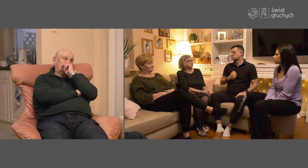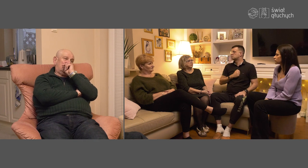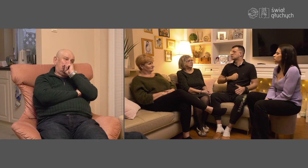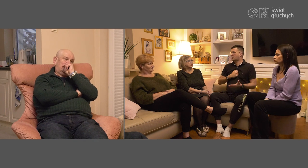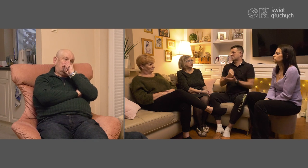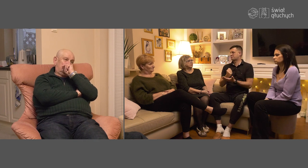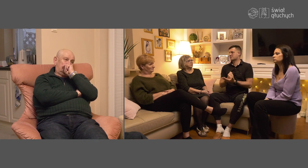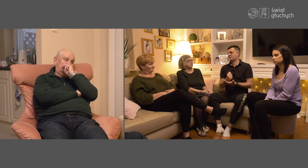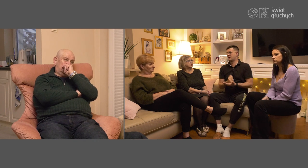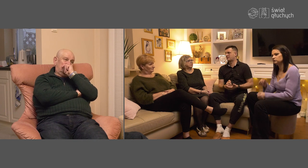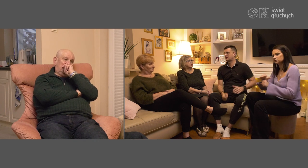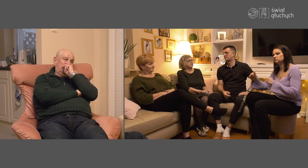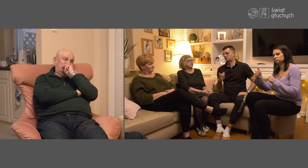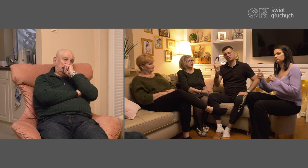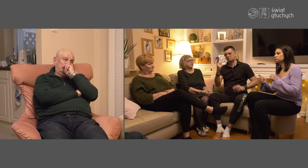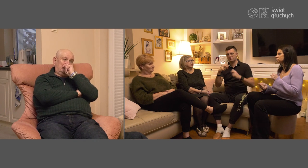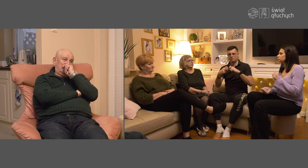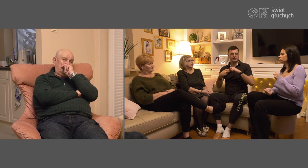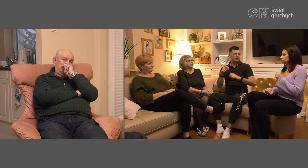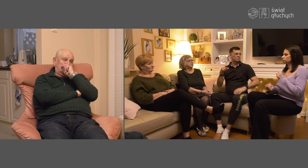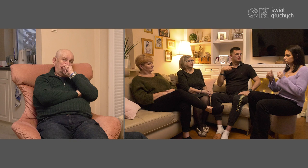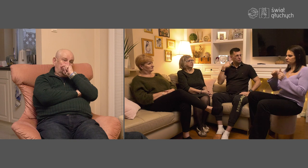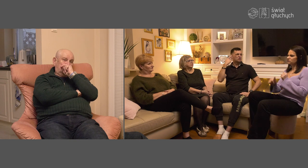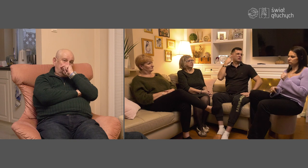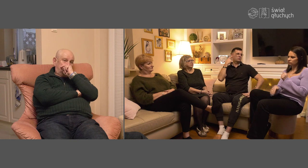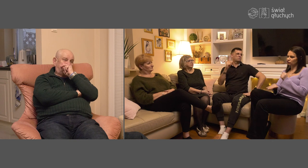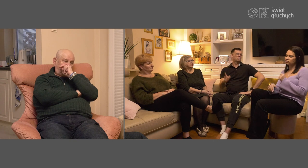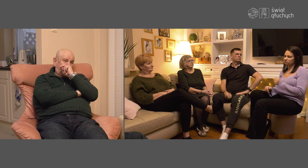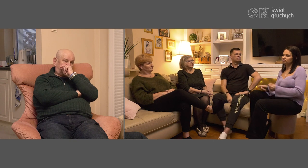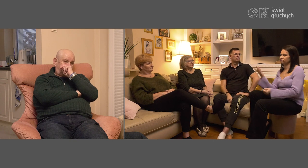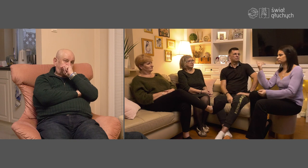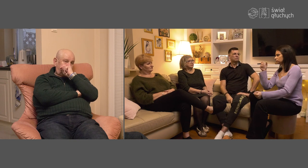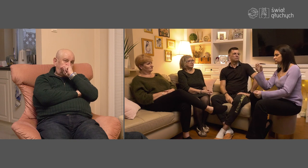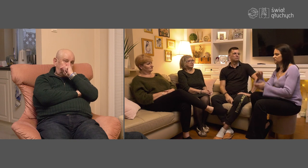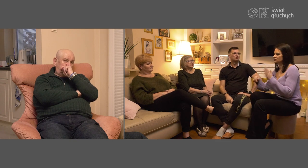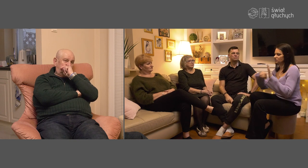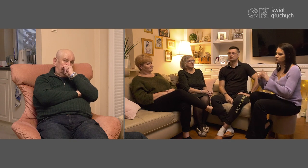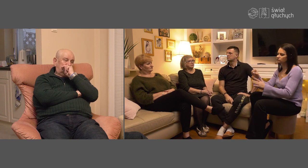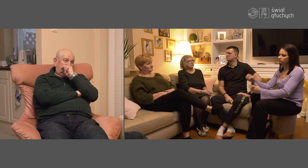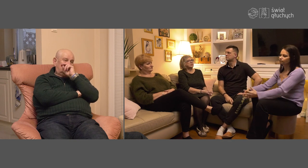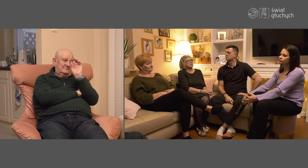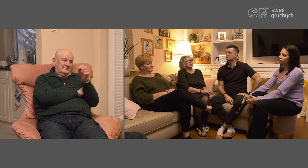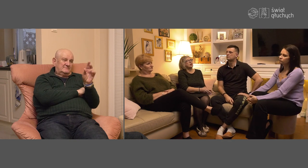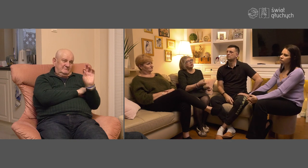[Rafał]: It's a sad thing. I think this is quite a problem. [Monika]: Yes, I agree with that.